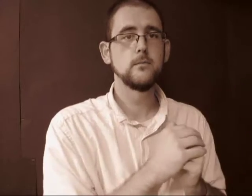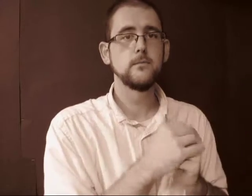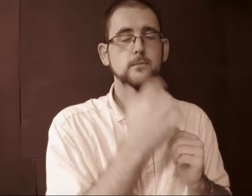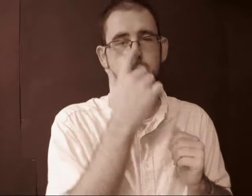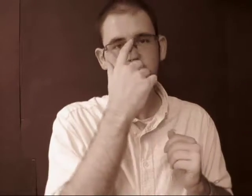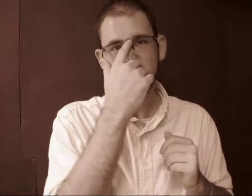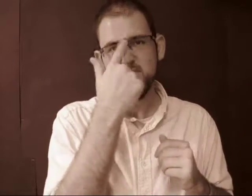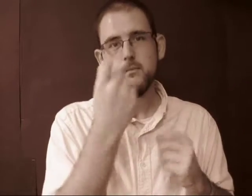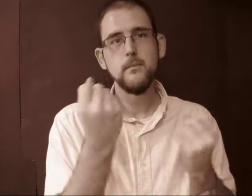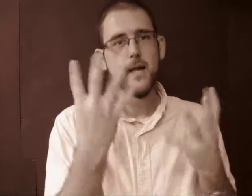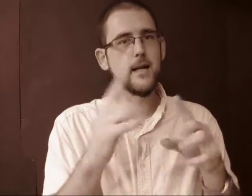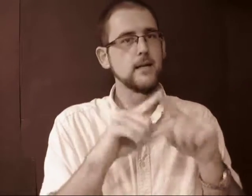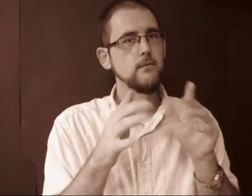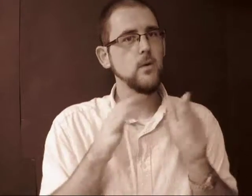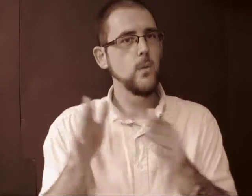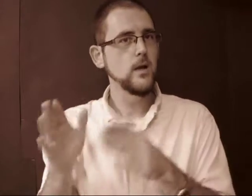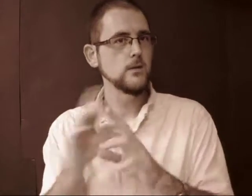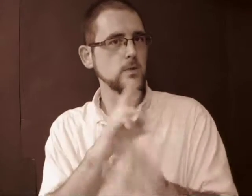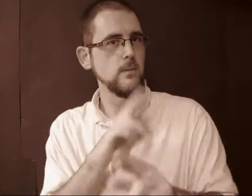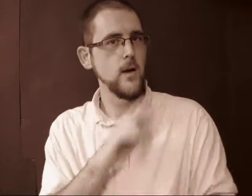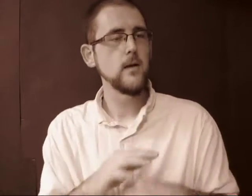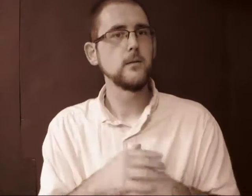*ADJUST* You do see that there are many ways to respond.